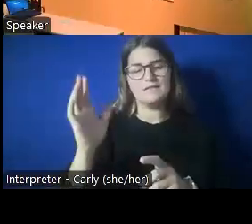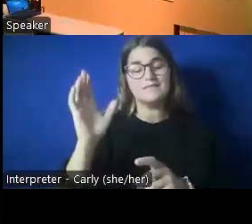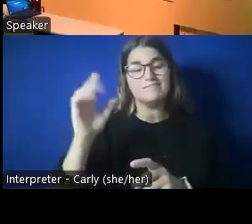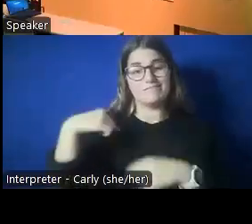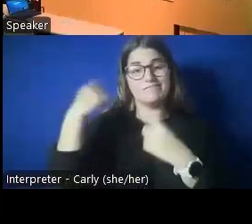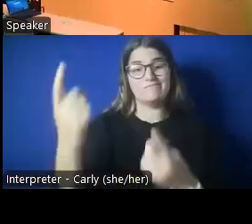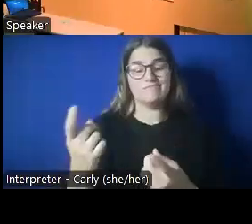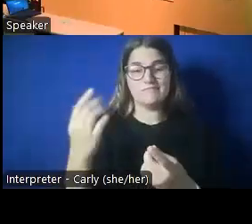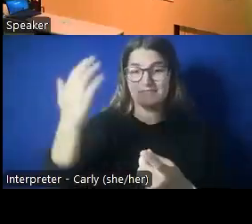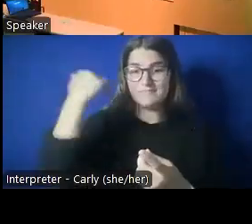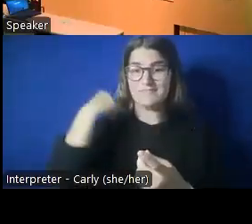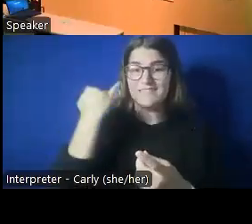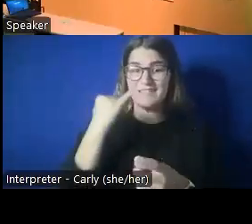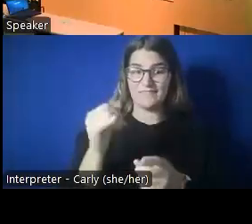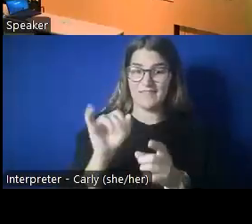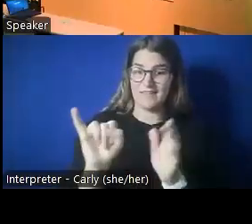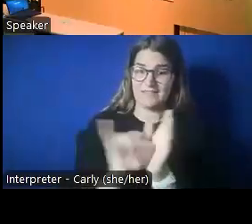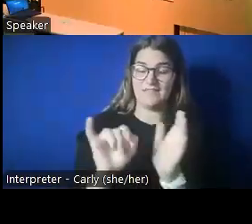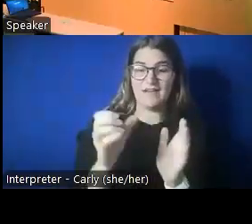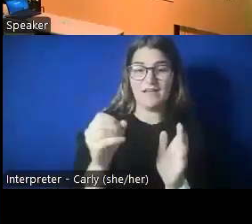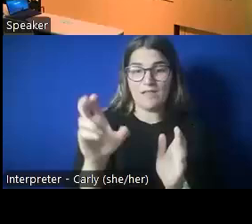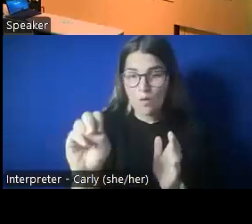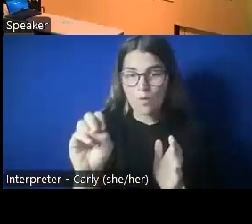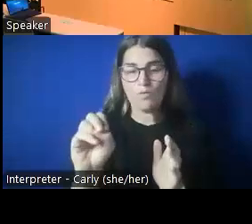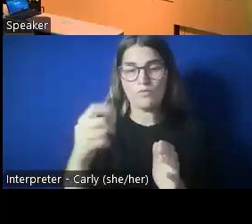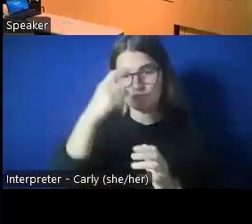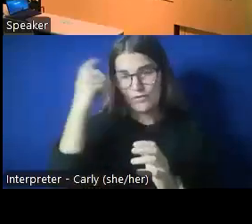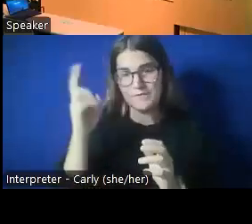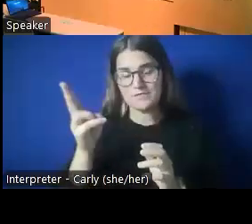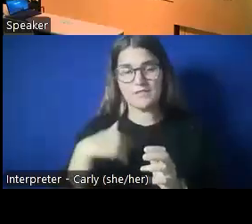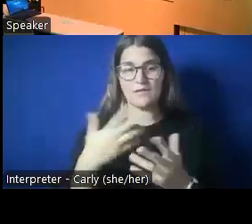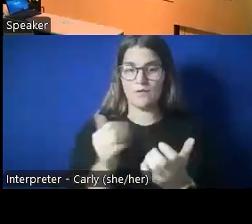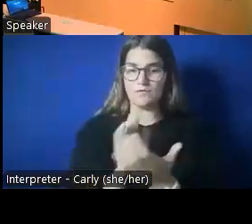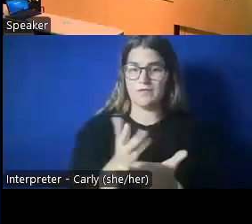trauma history that they are seeking to address themselves they could come see us for services in